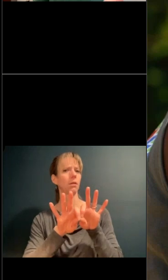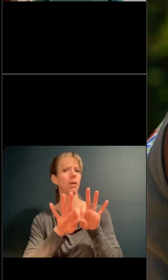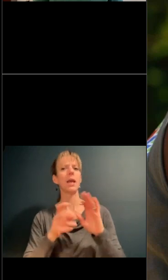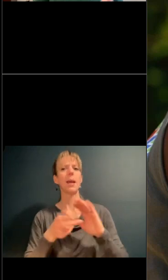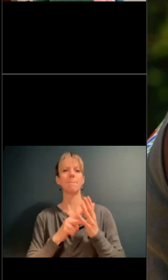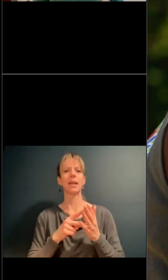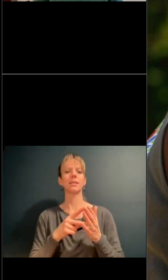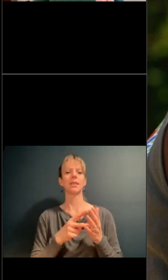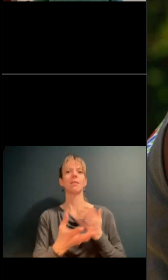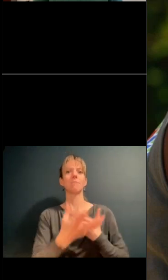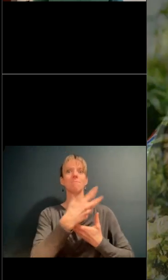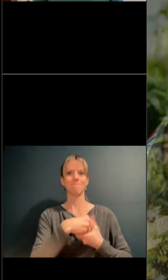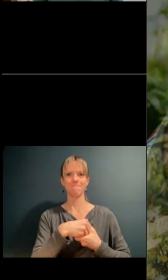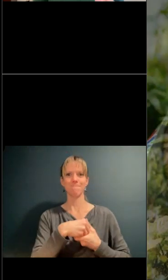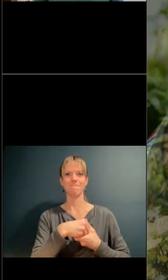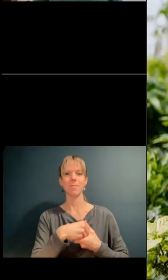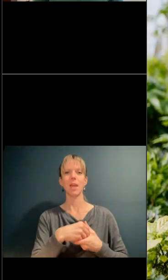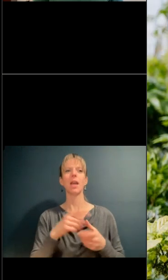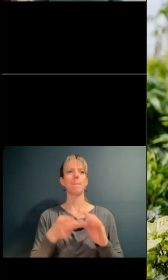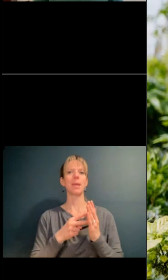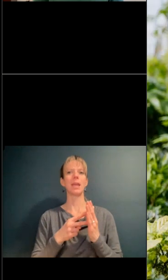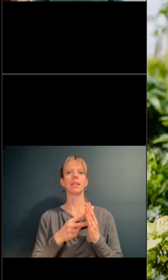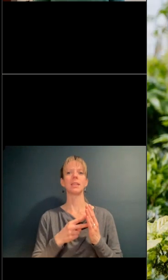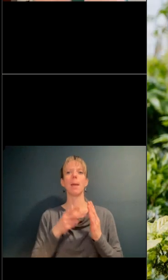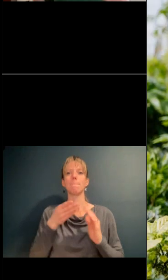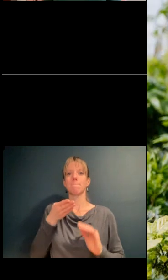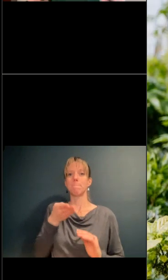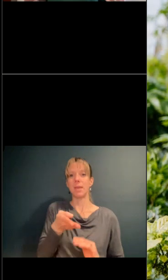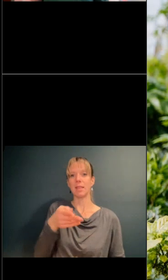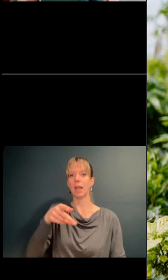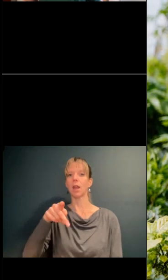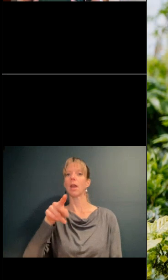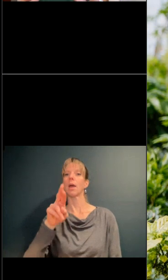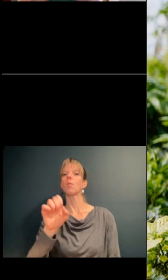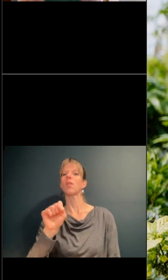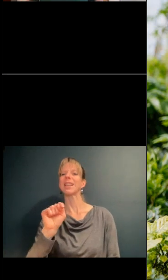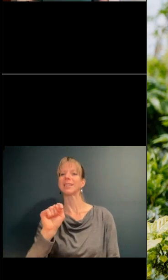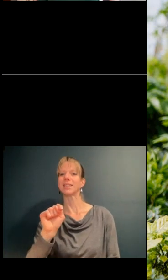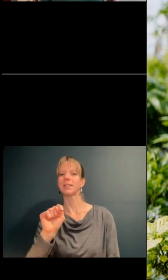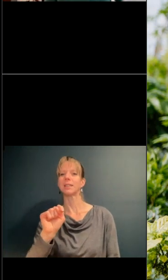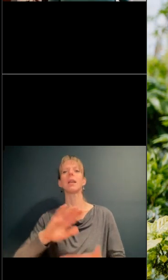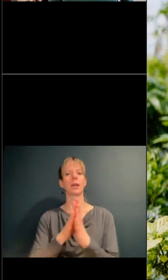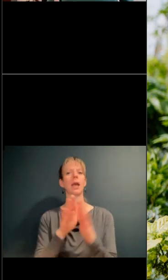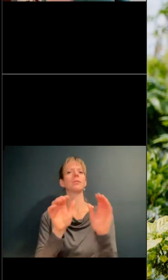It is what makes being present possible. So we have to learn to ask questions about